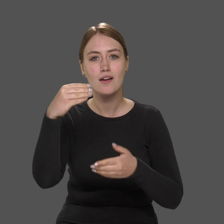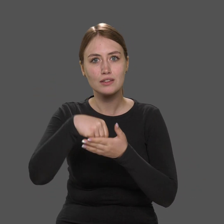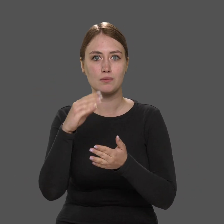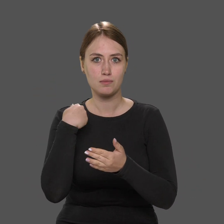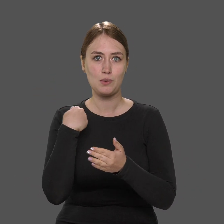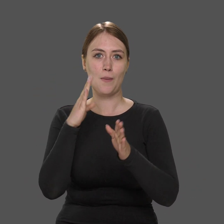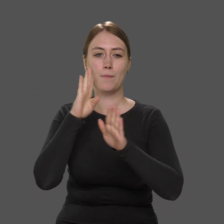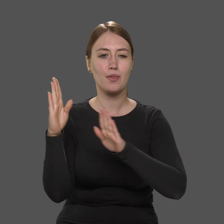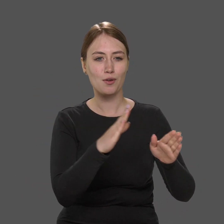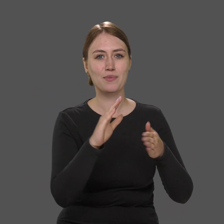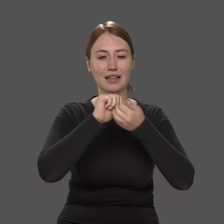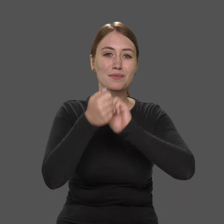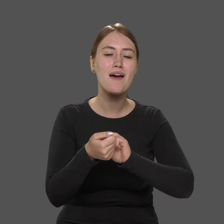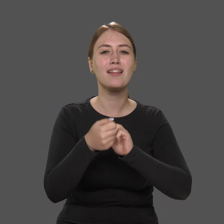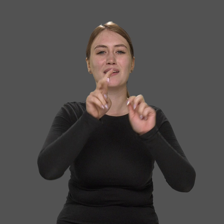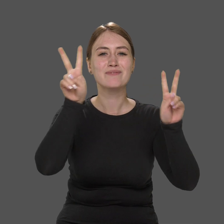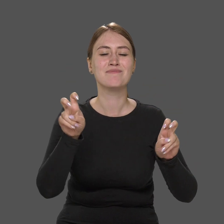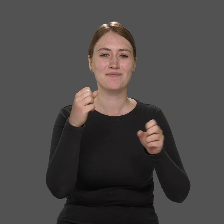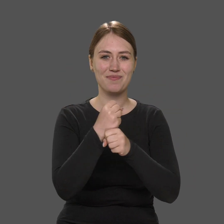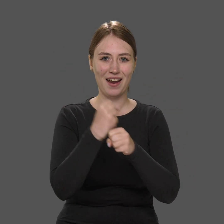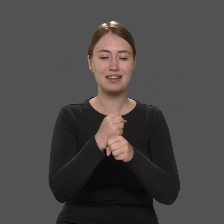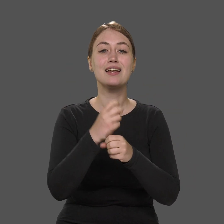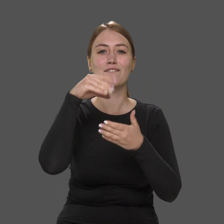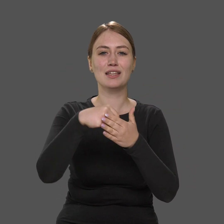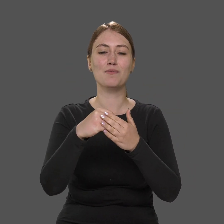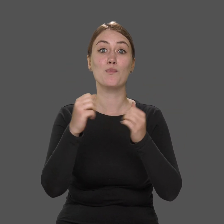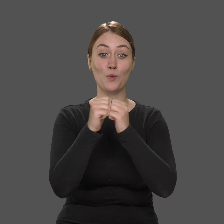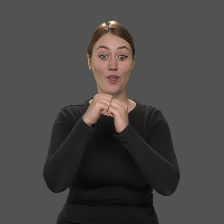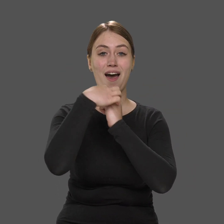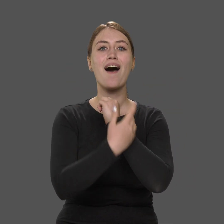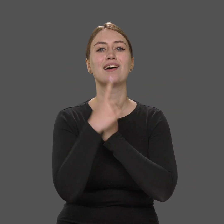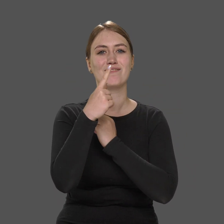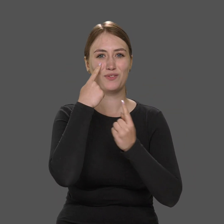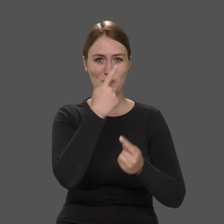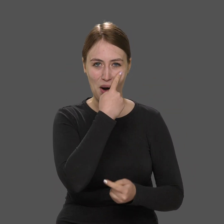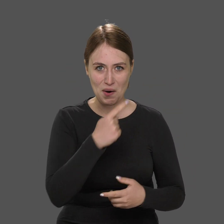which reported a similar phenomenon of changes in the functioning of the visual cortex.